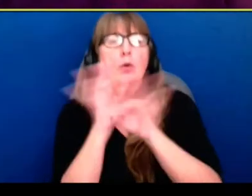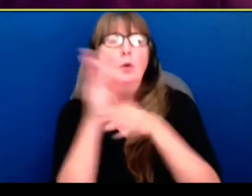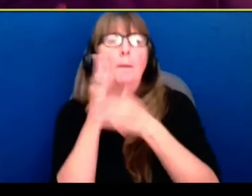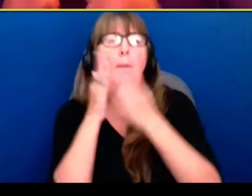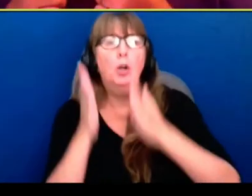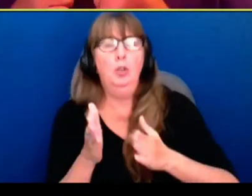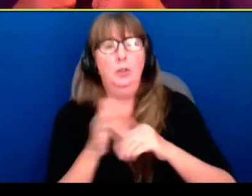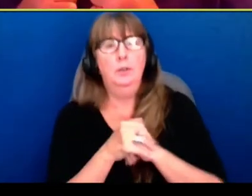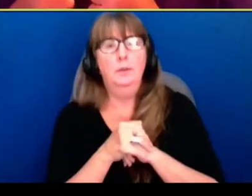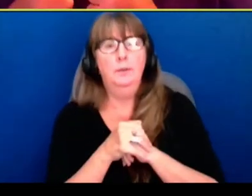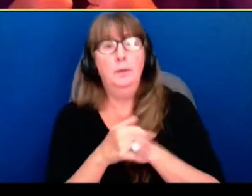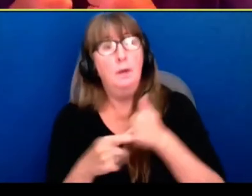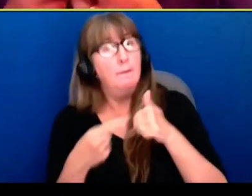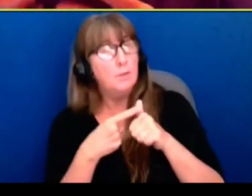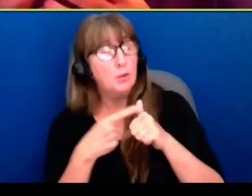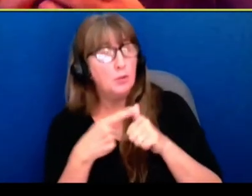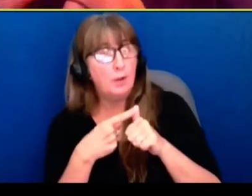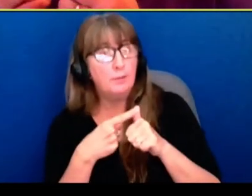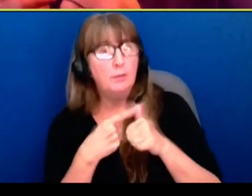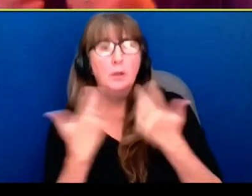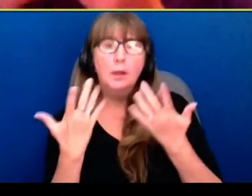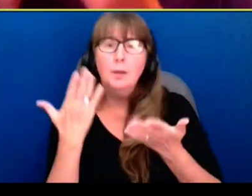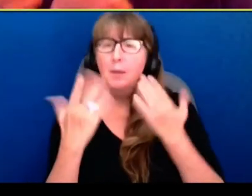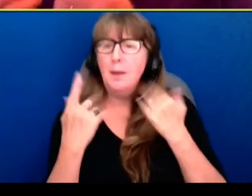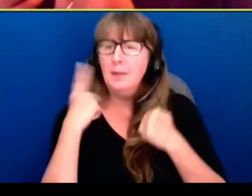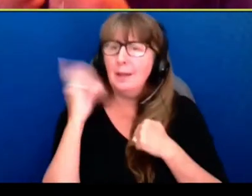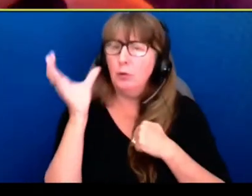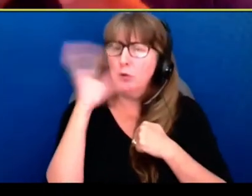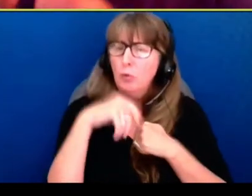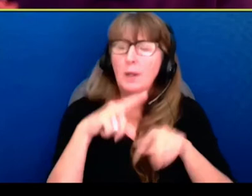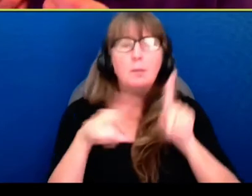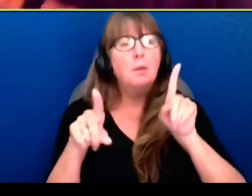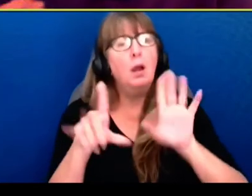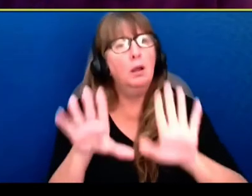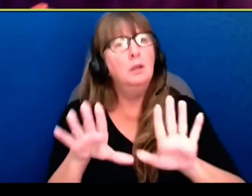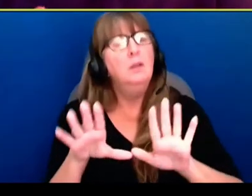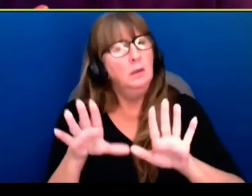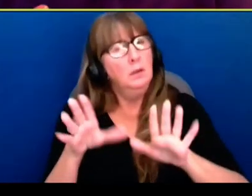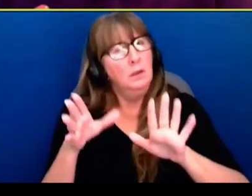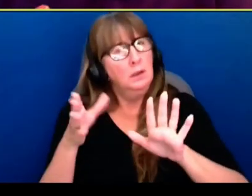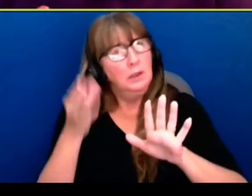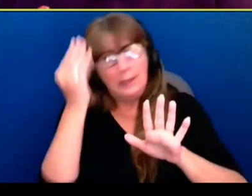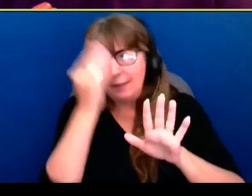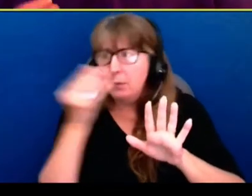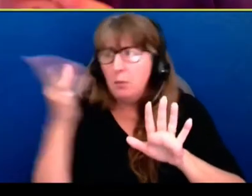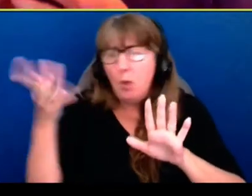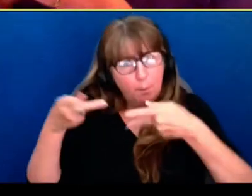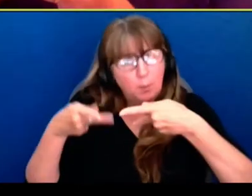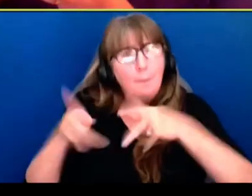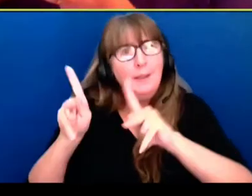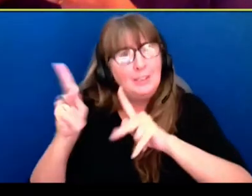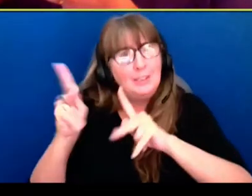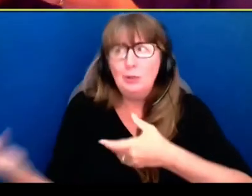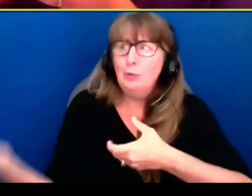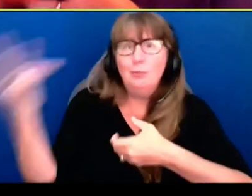First off, and this may sound strange, but give them permission to be part of the group.